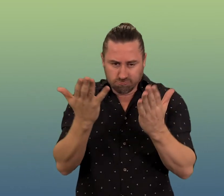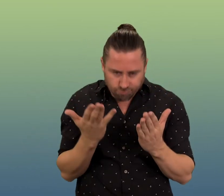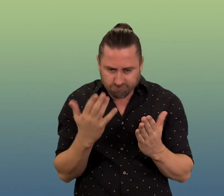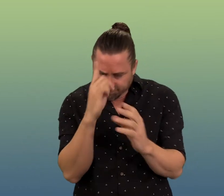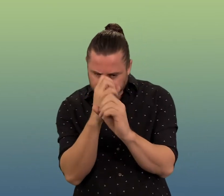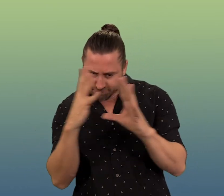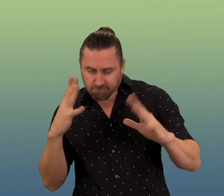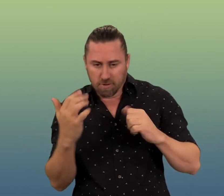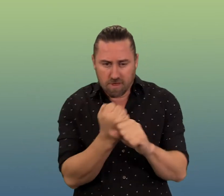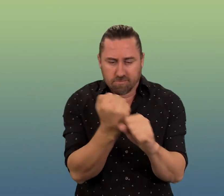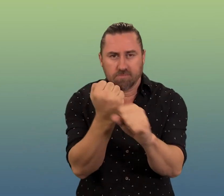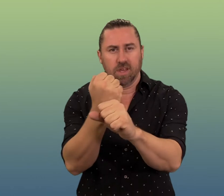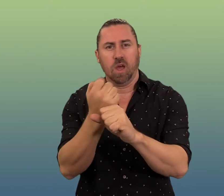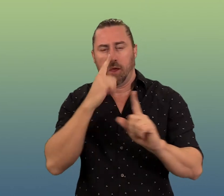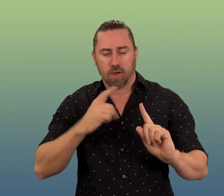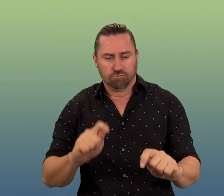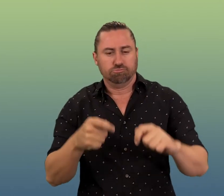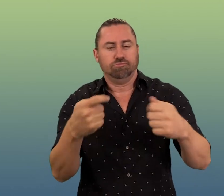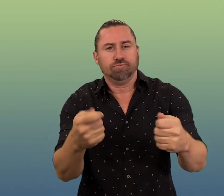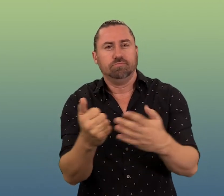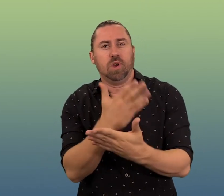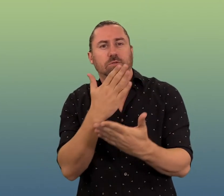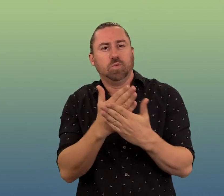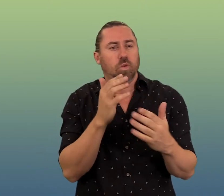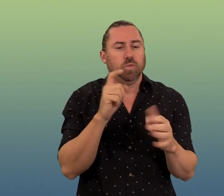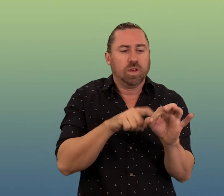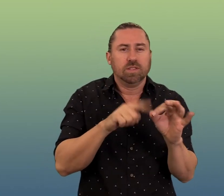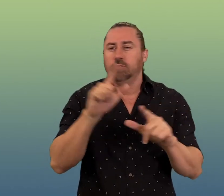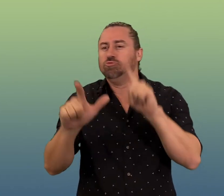as we continue to deliver and grow the Queensland transport network.